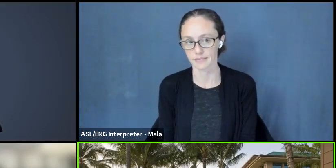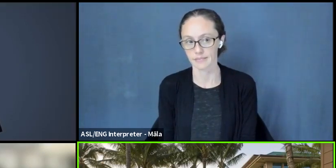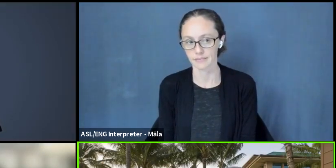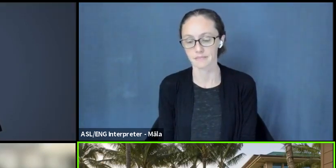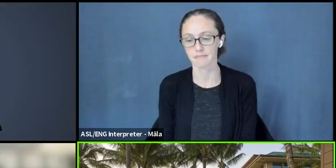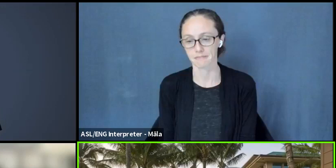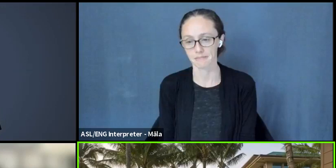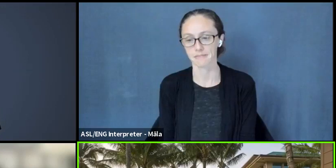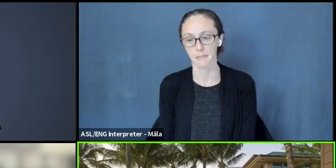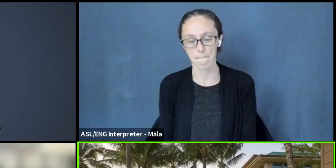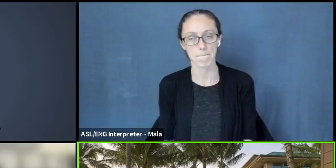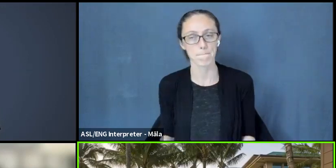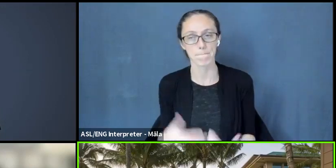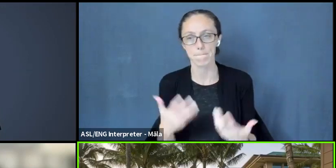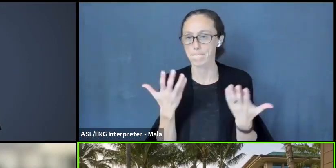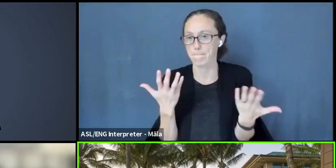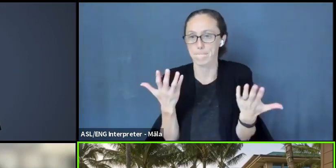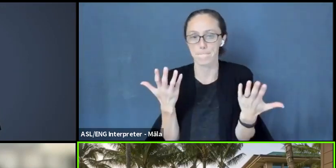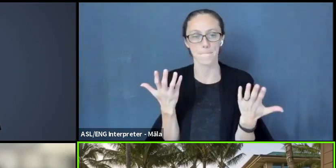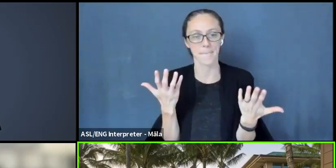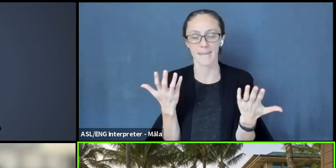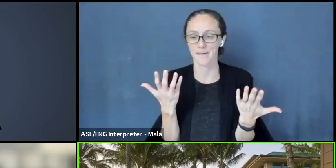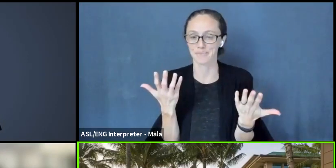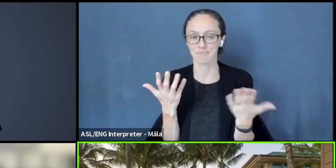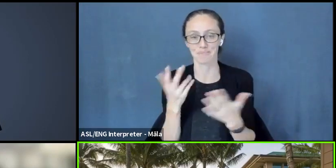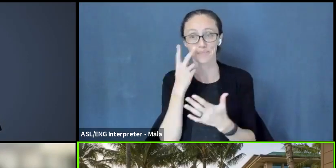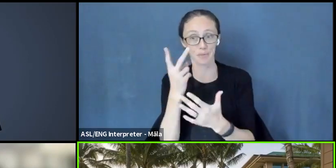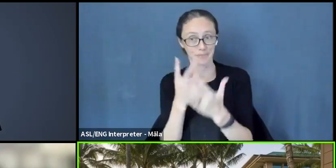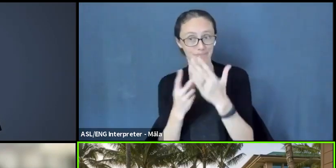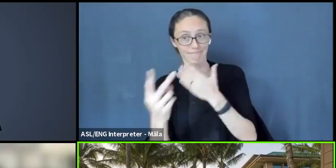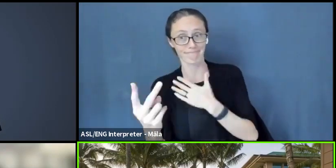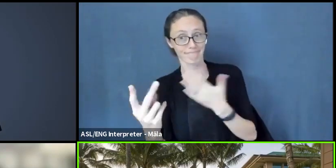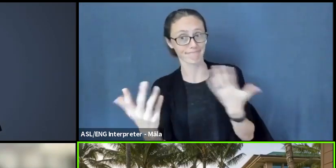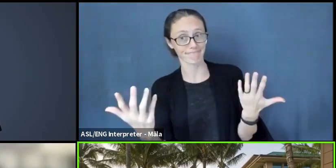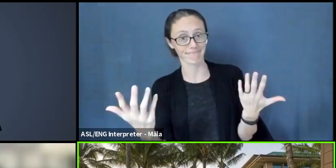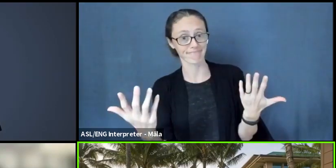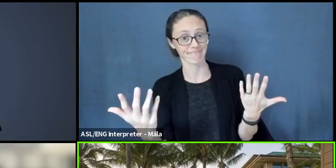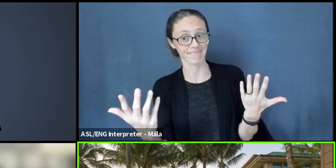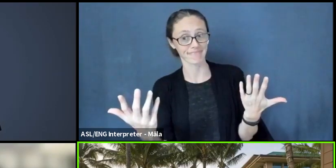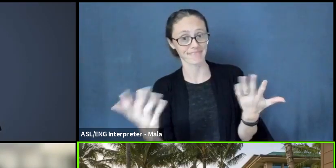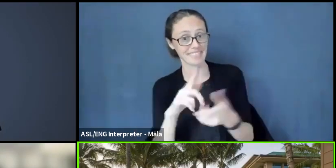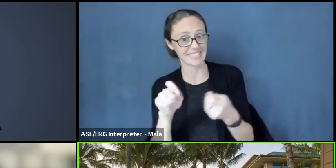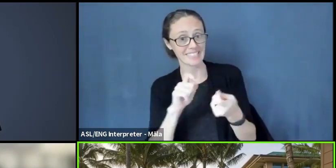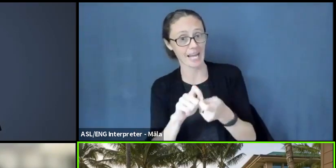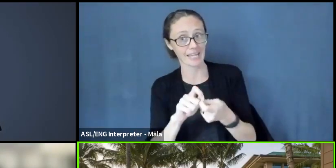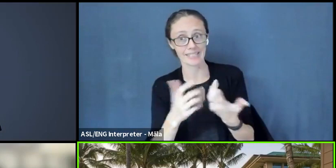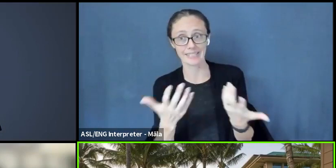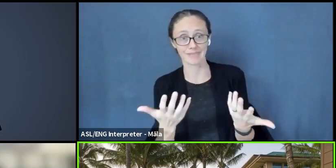I don't think we have a good way to predict exactly how long.